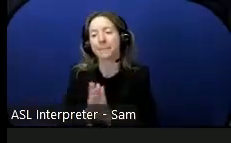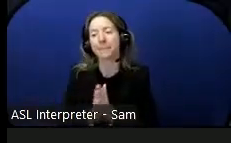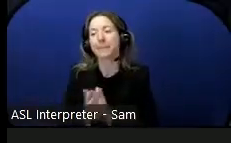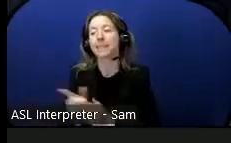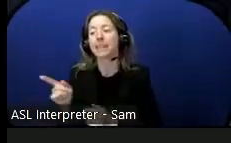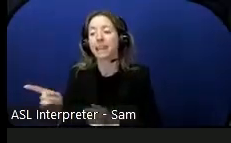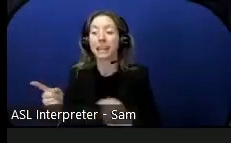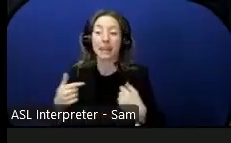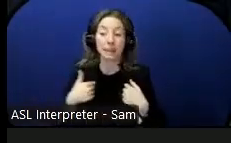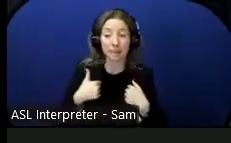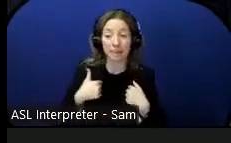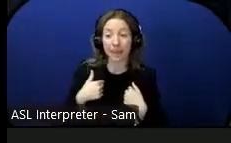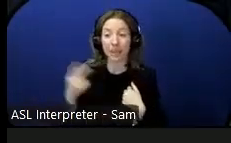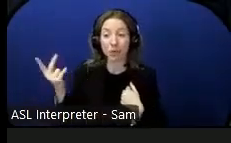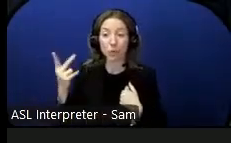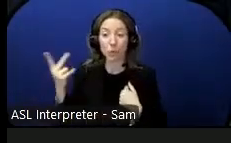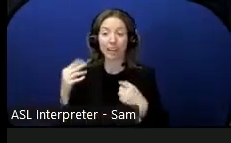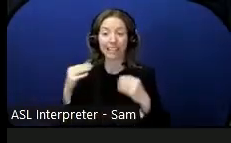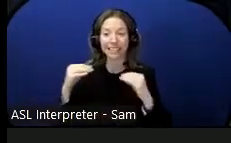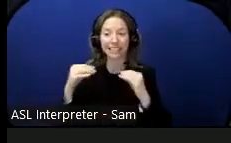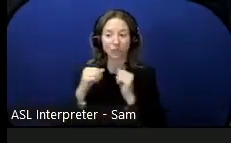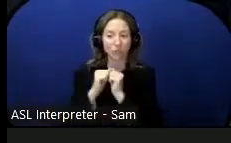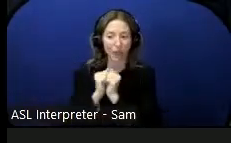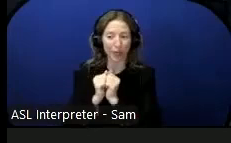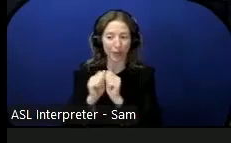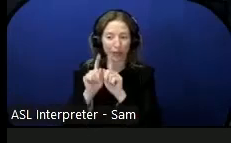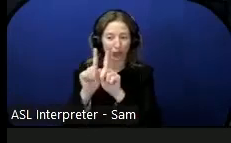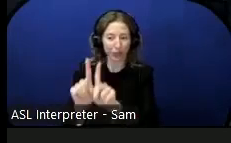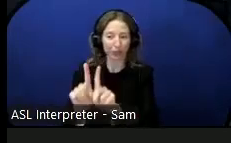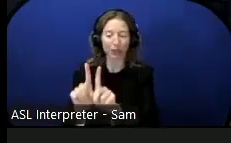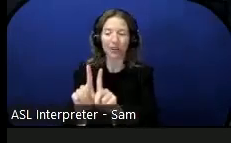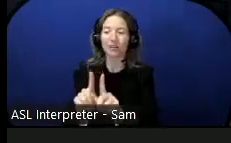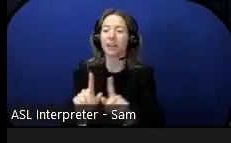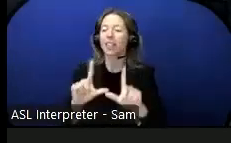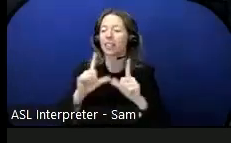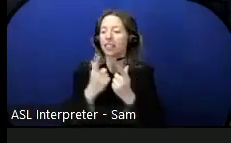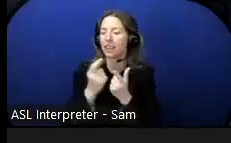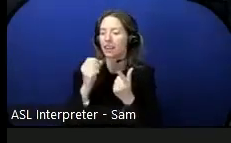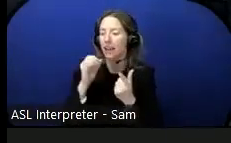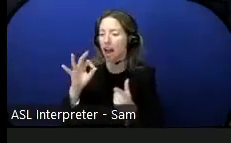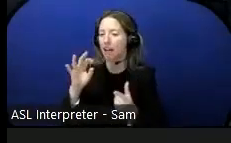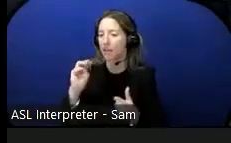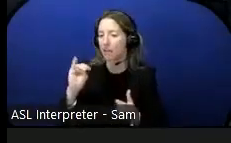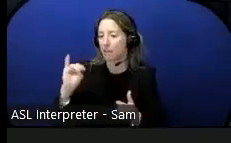the League of Minnesota cities statewide accessibility workshops,